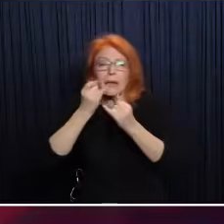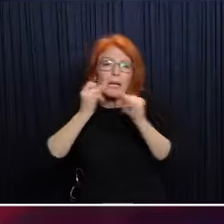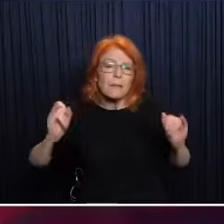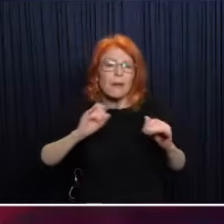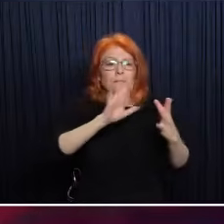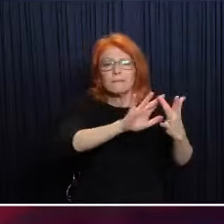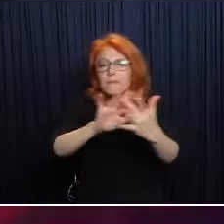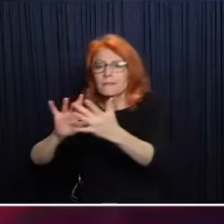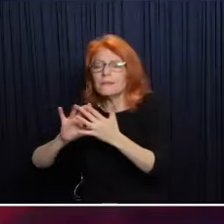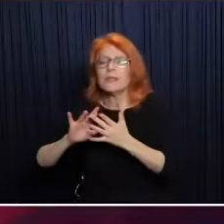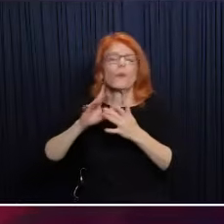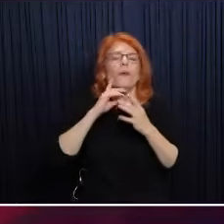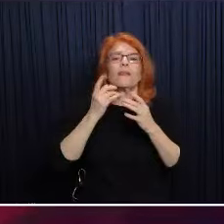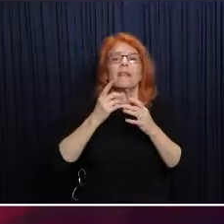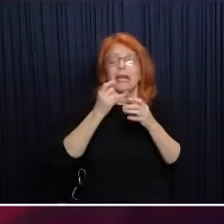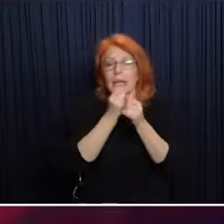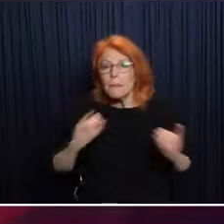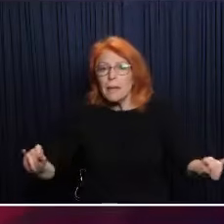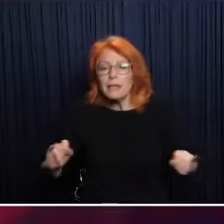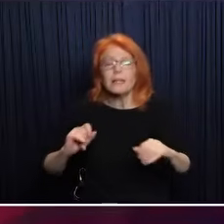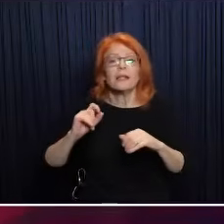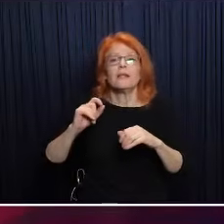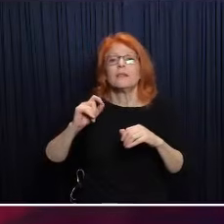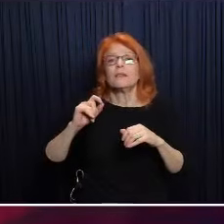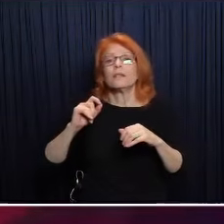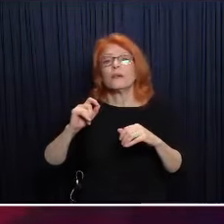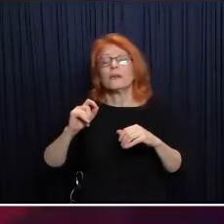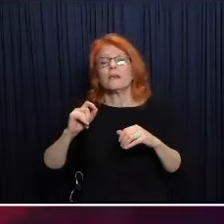CONSERVATIVE WHO UNDERSTANDS HOW